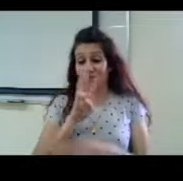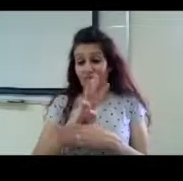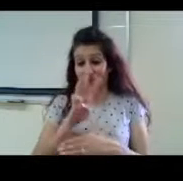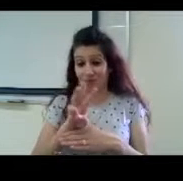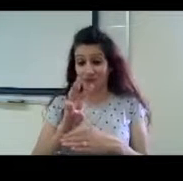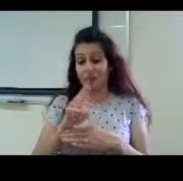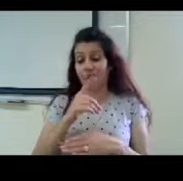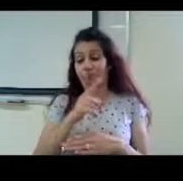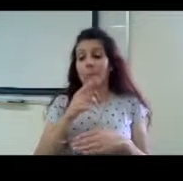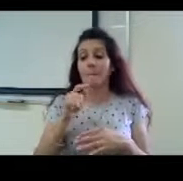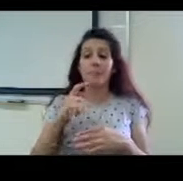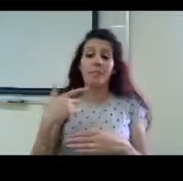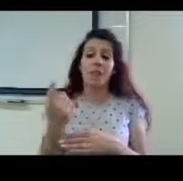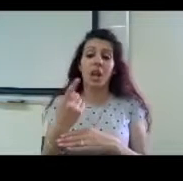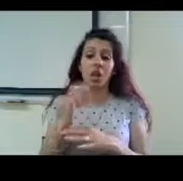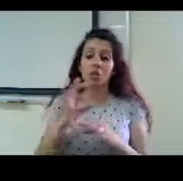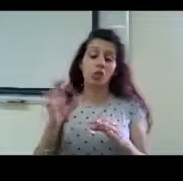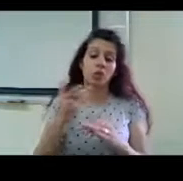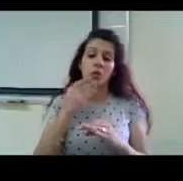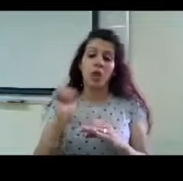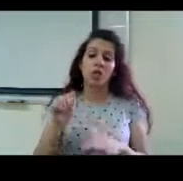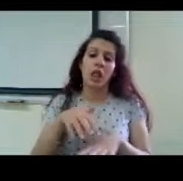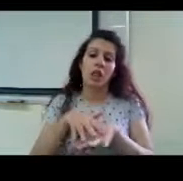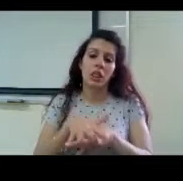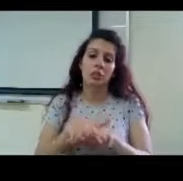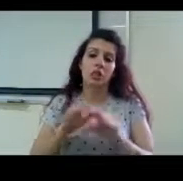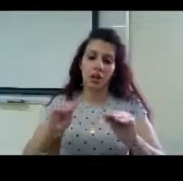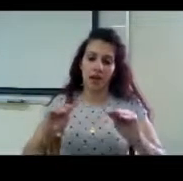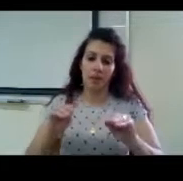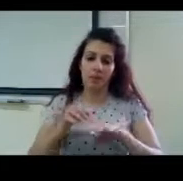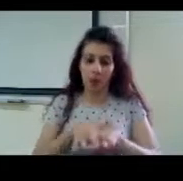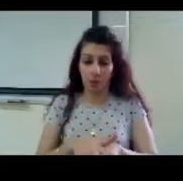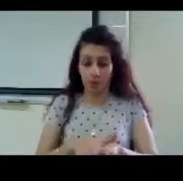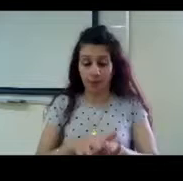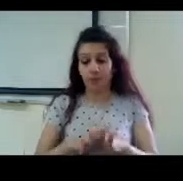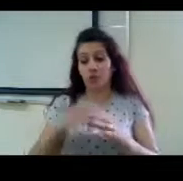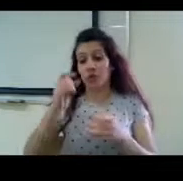response strategy the first is focusing on implementation and pedagogical